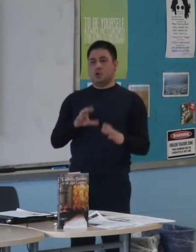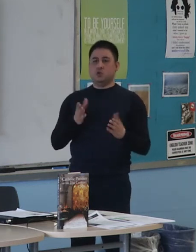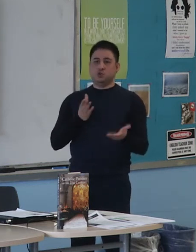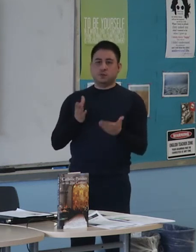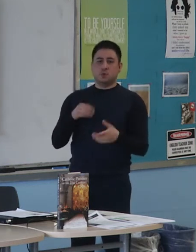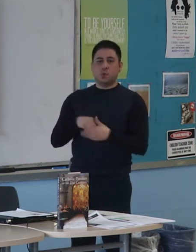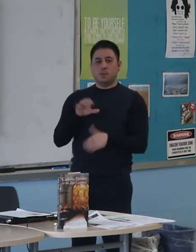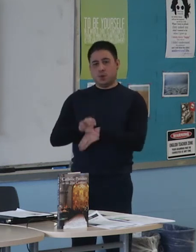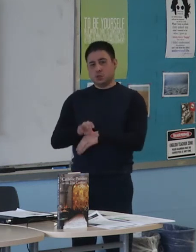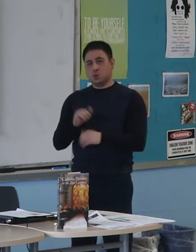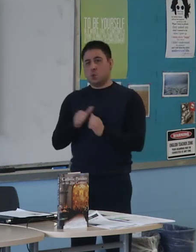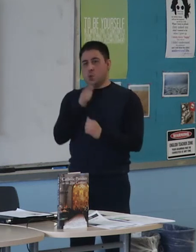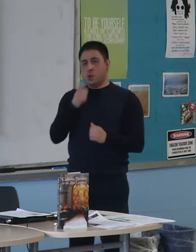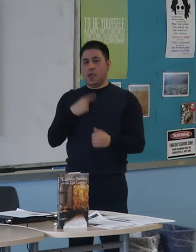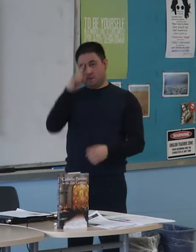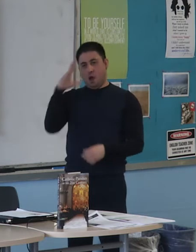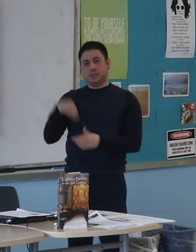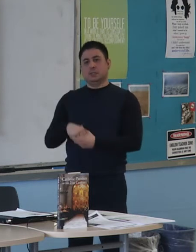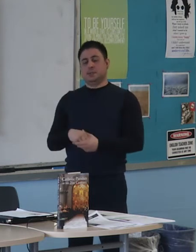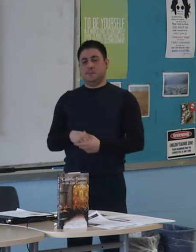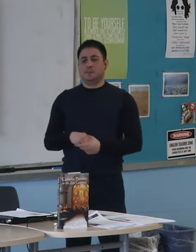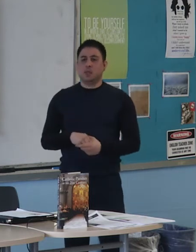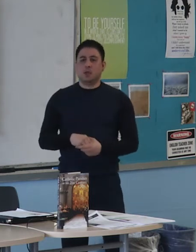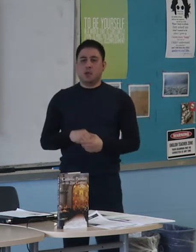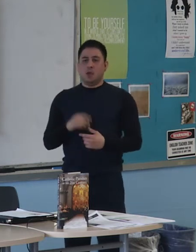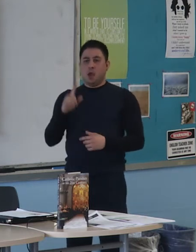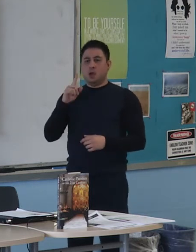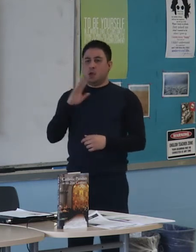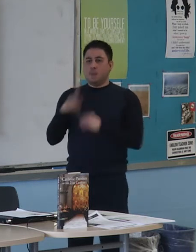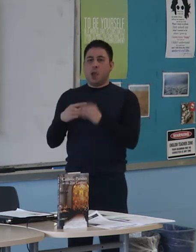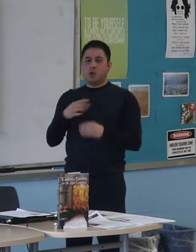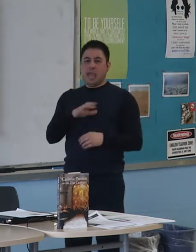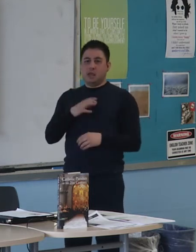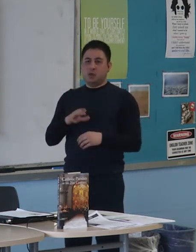parishioners with autism, and I was, Mary's heard me talk about this, I was